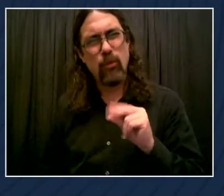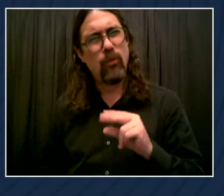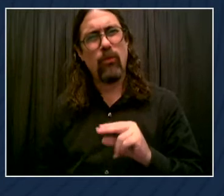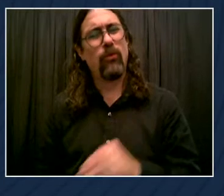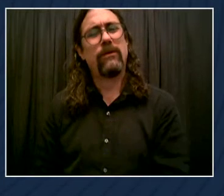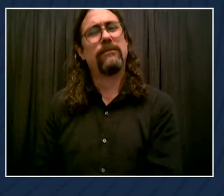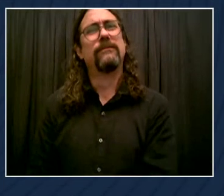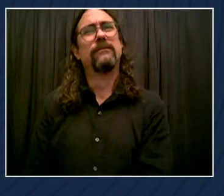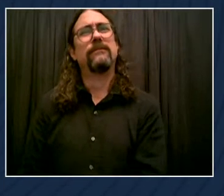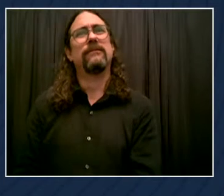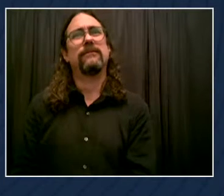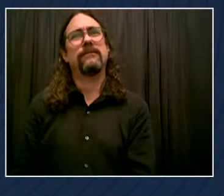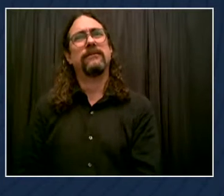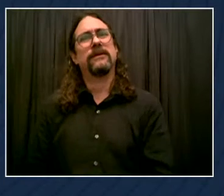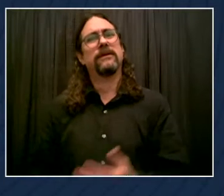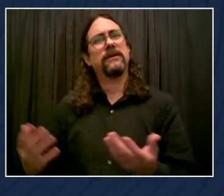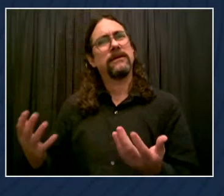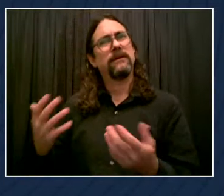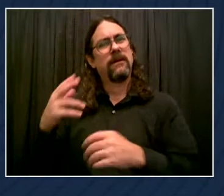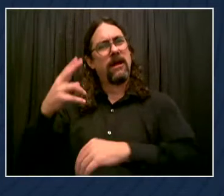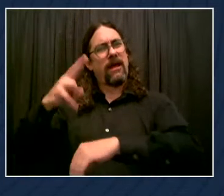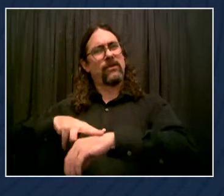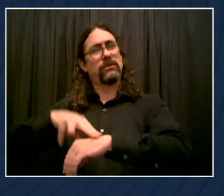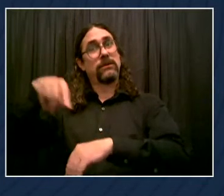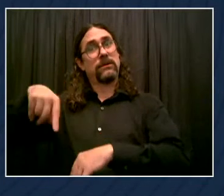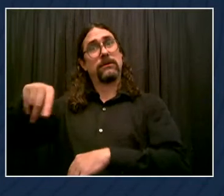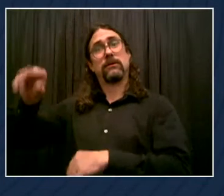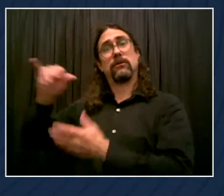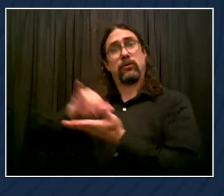IN NEW YORK WHERE WE AHVE STRONG PROTECTIONS AND